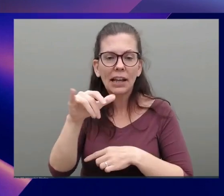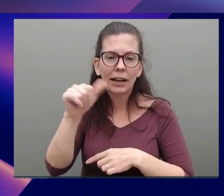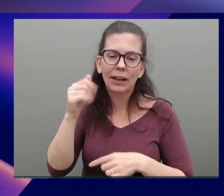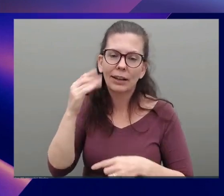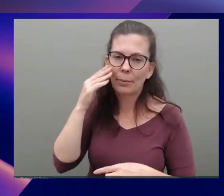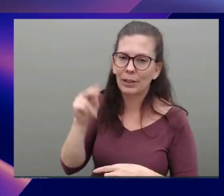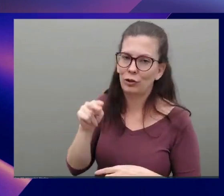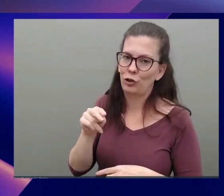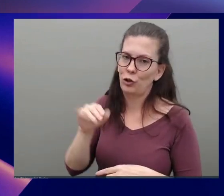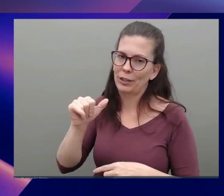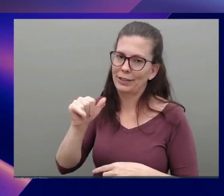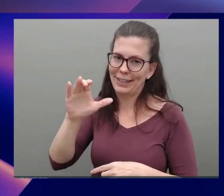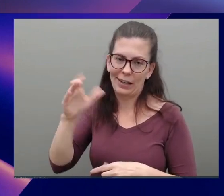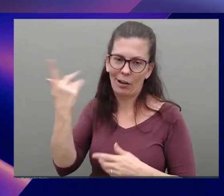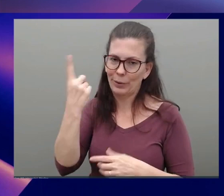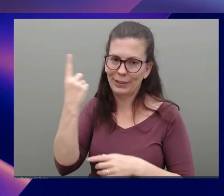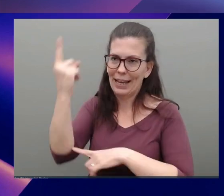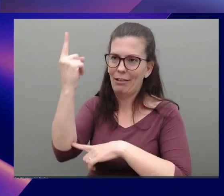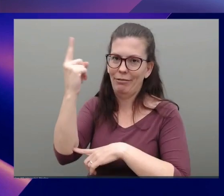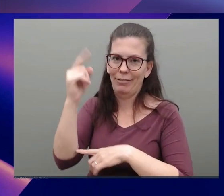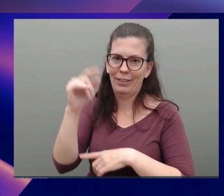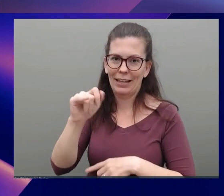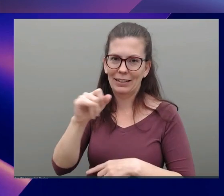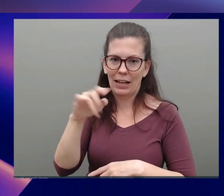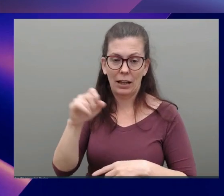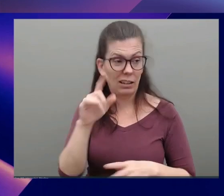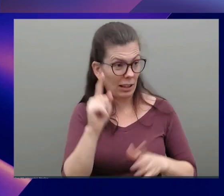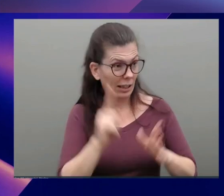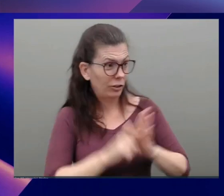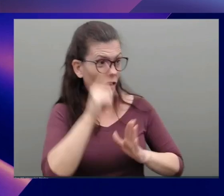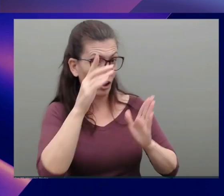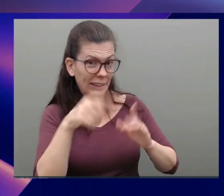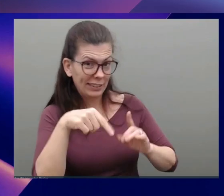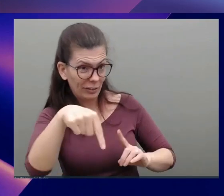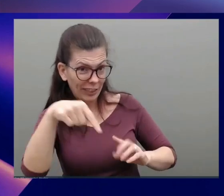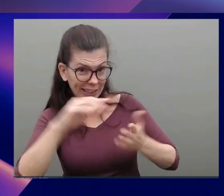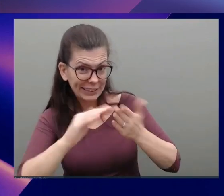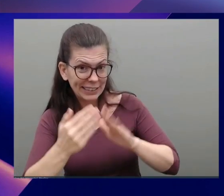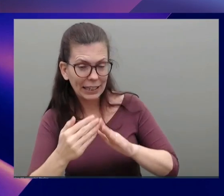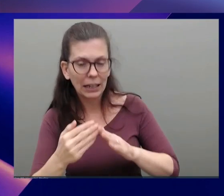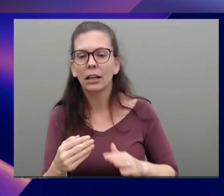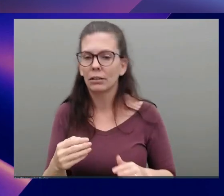Is this a building in this city? Yeah, it looks like a,